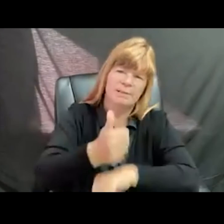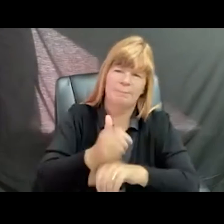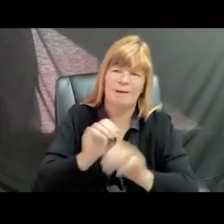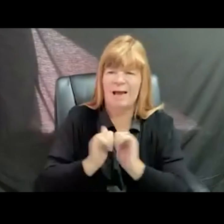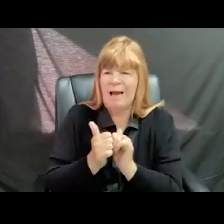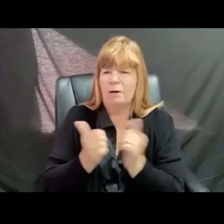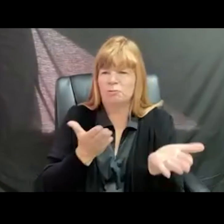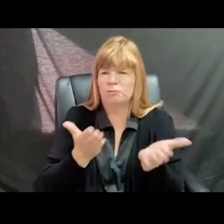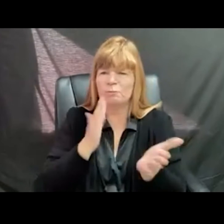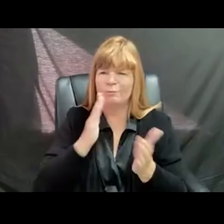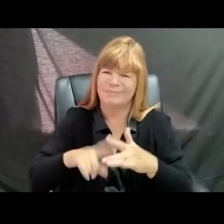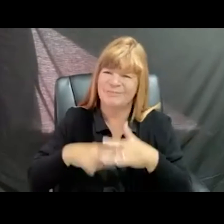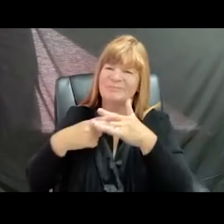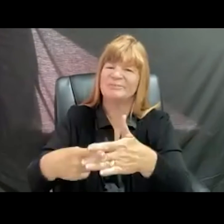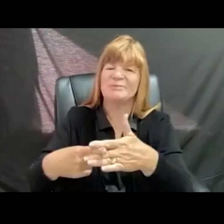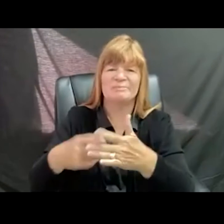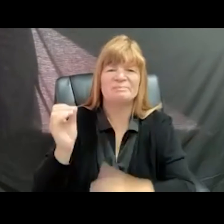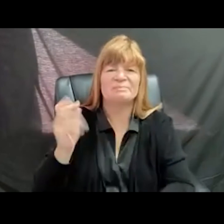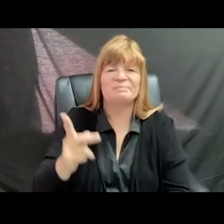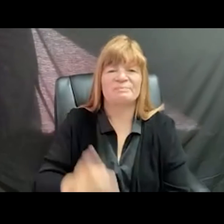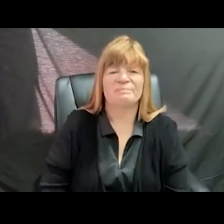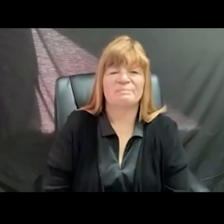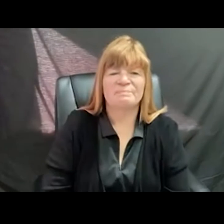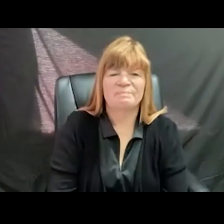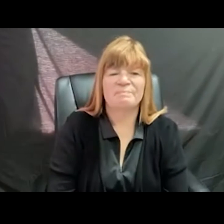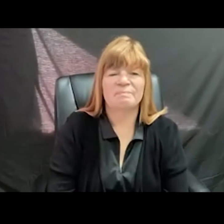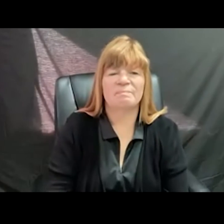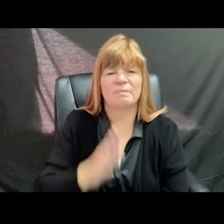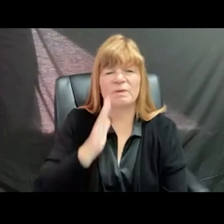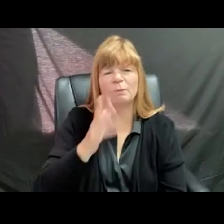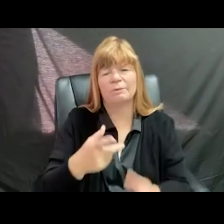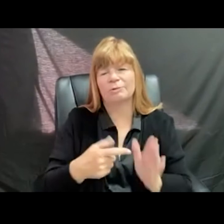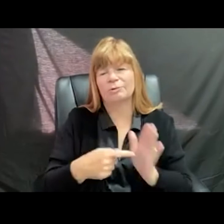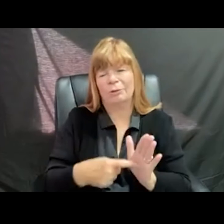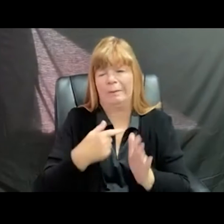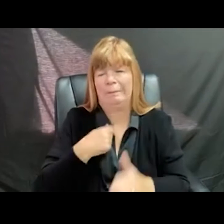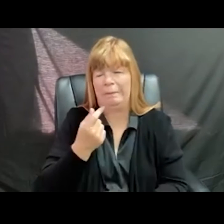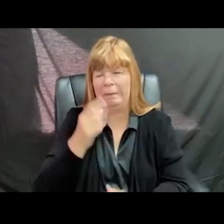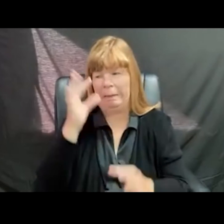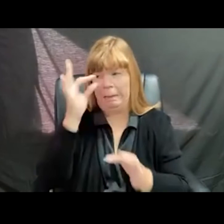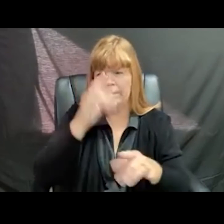started I'll show you my ignorance a little bit if somebody is homeschooled they still